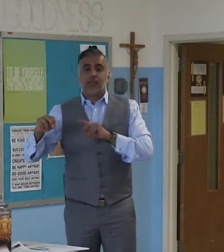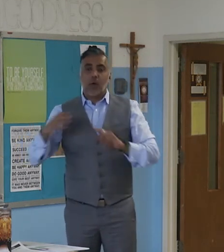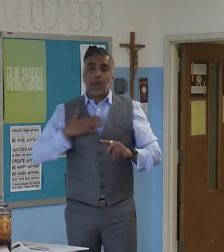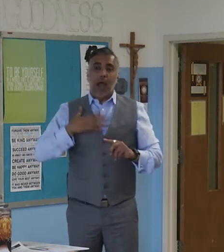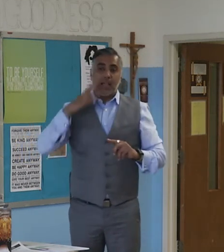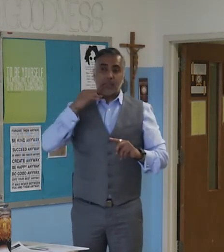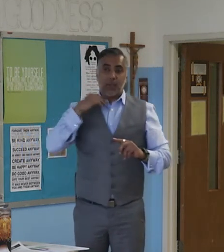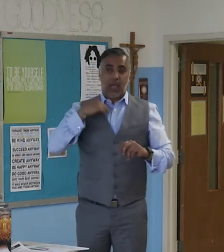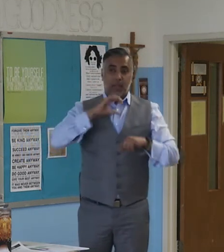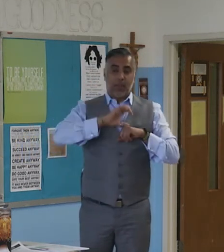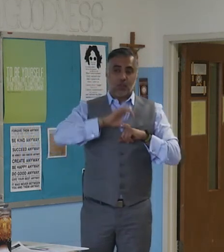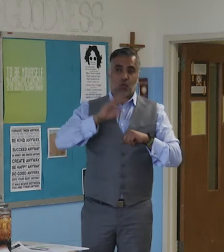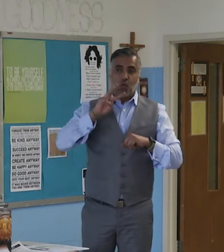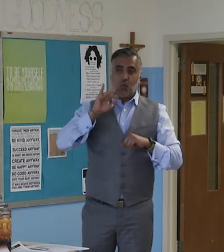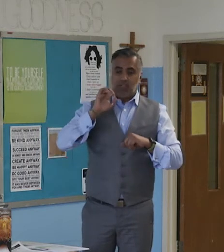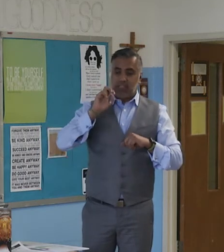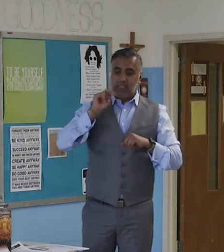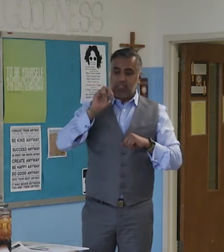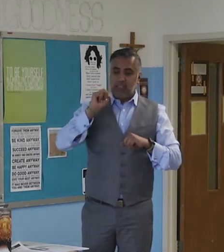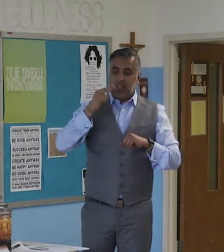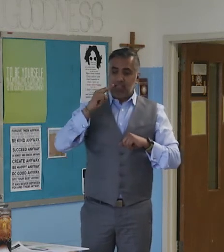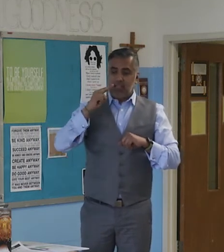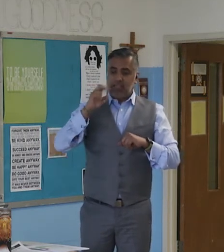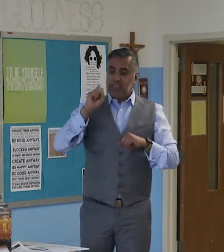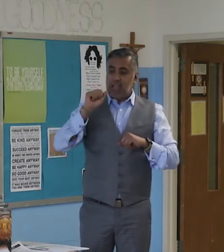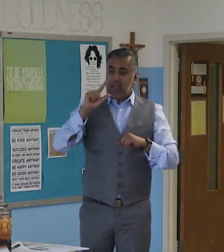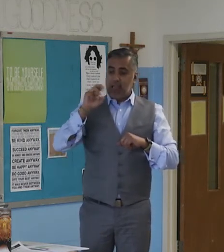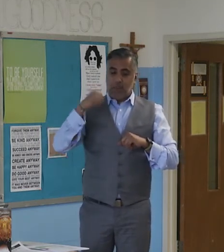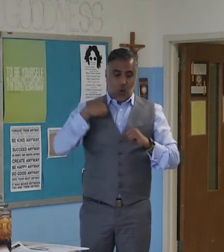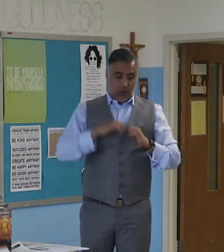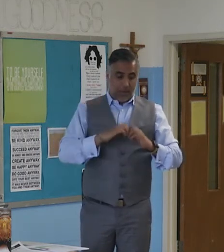was a pastor in Winston-Salem, we built a handicap ramp, I thought it was going to